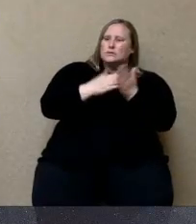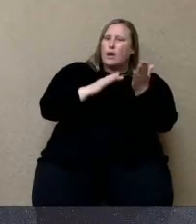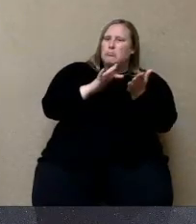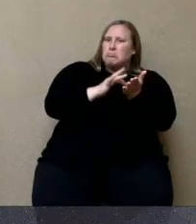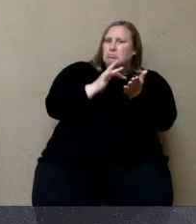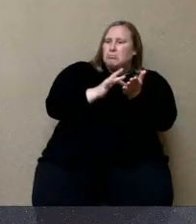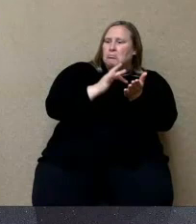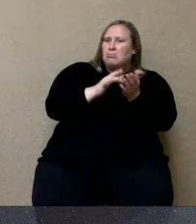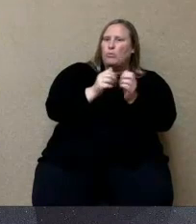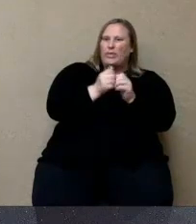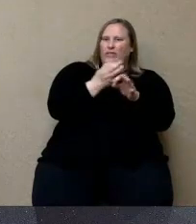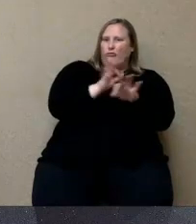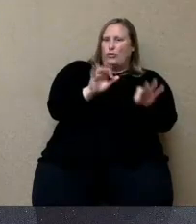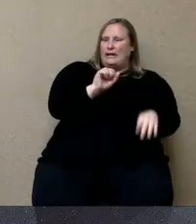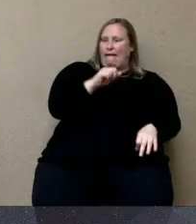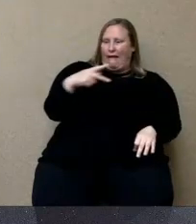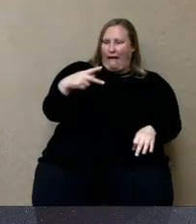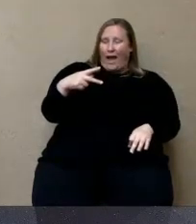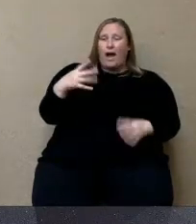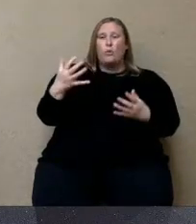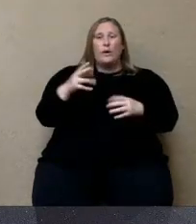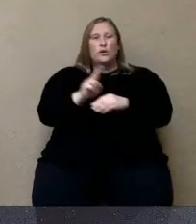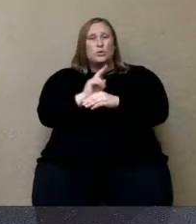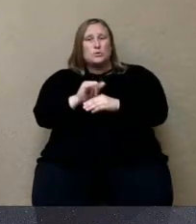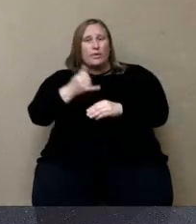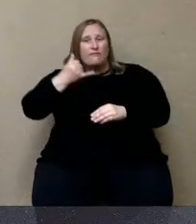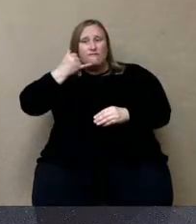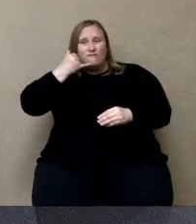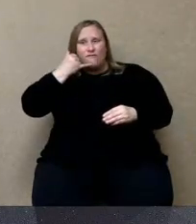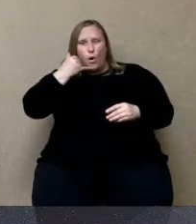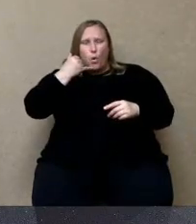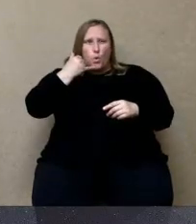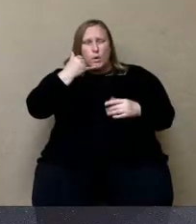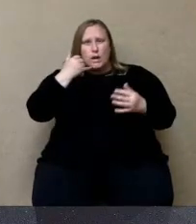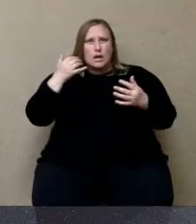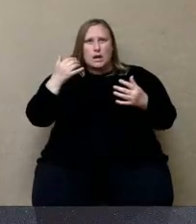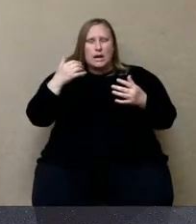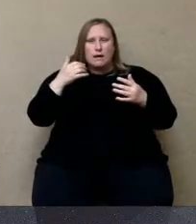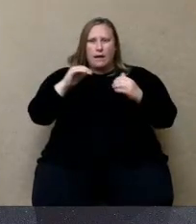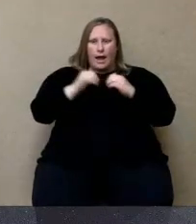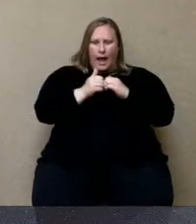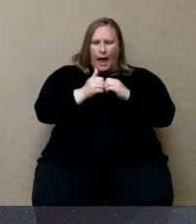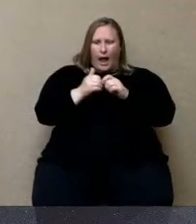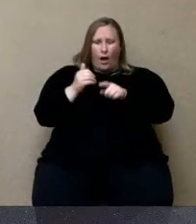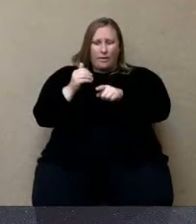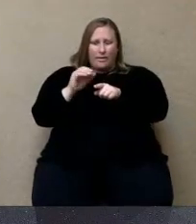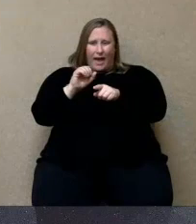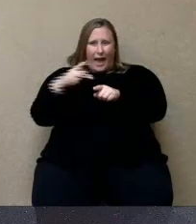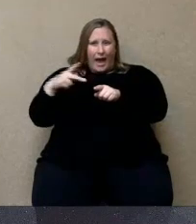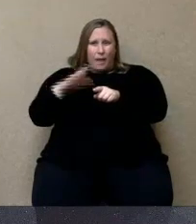and she wanted to use it with her phone, so we kind of devised if you have this app and you can talk, you'd put